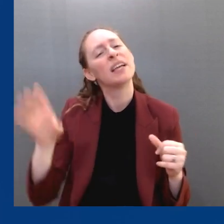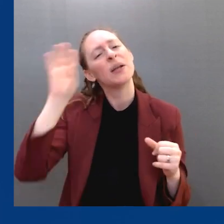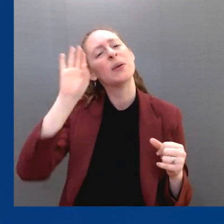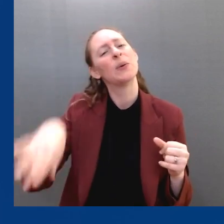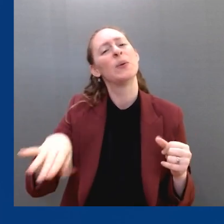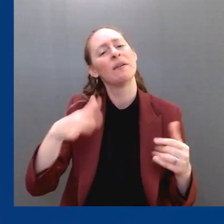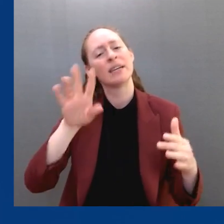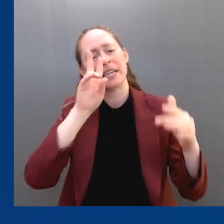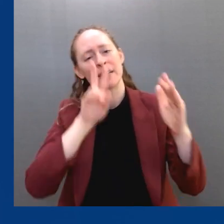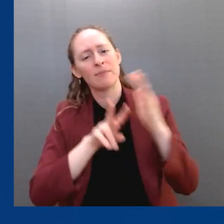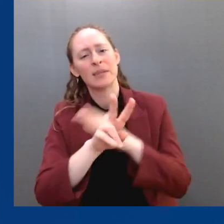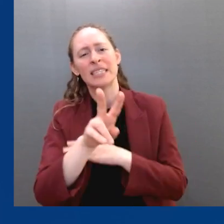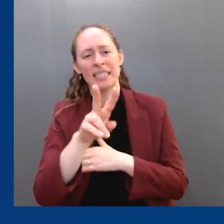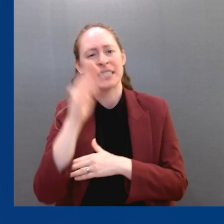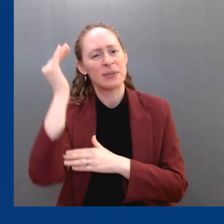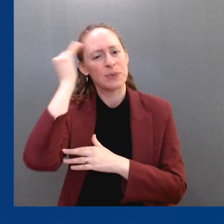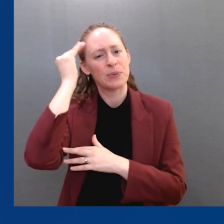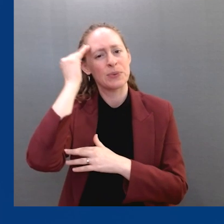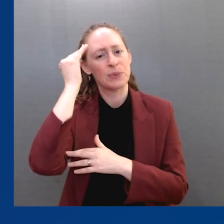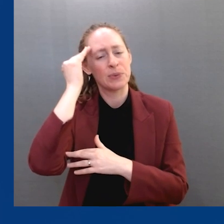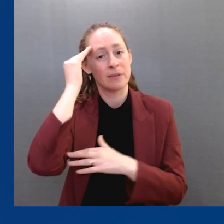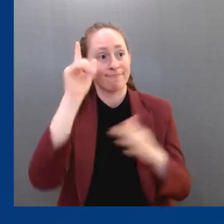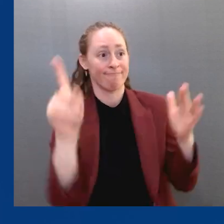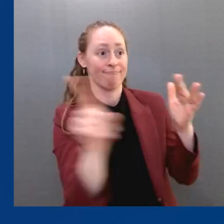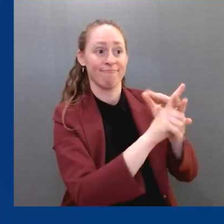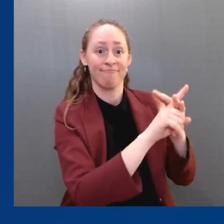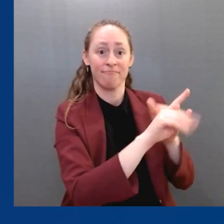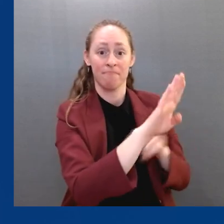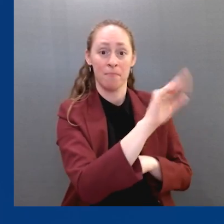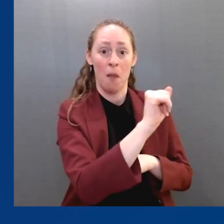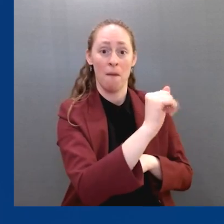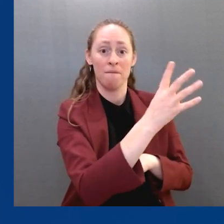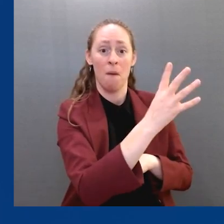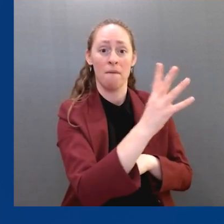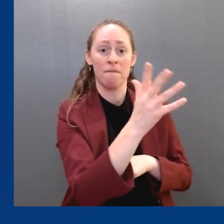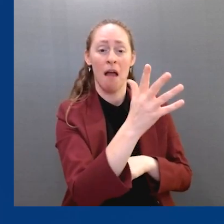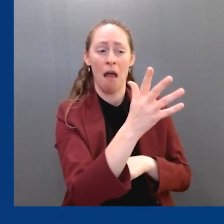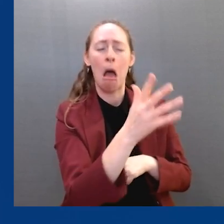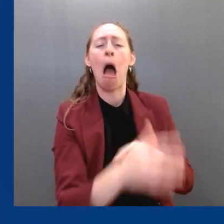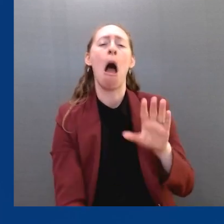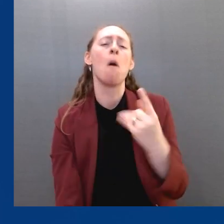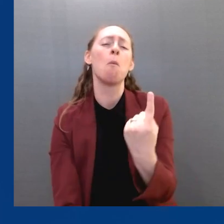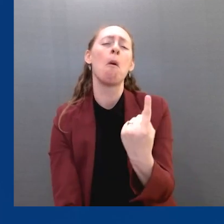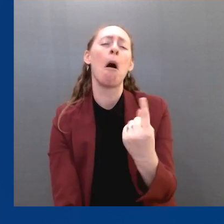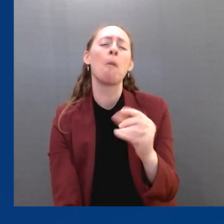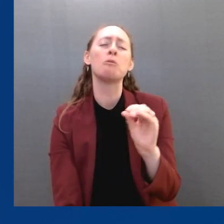BA-5 combined represented less than 1 percent of all infections in the United States. We have tracked this carefully.